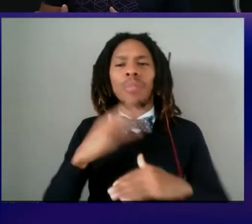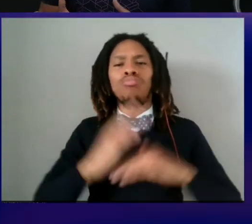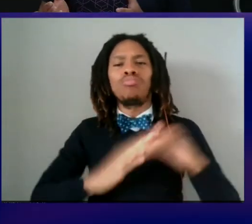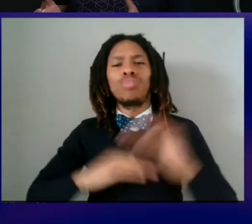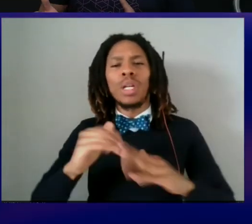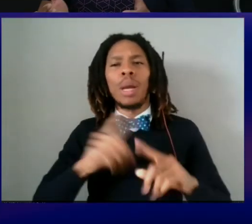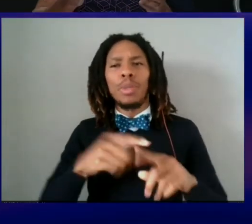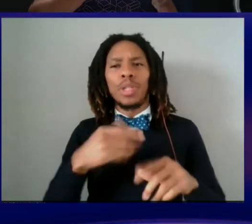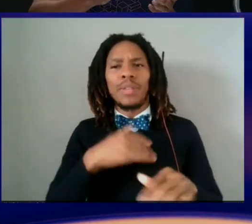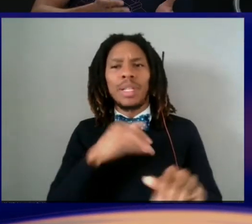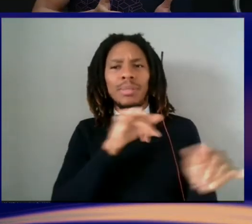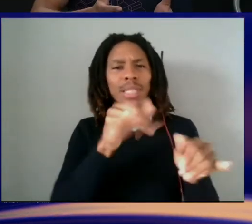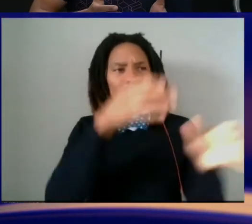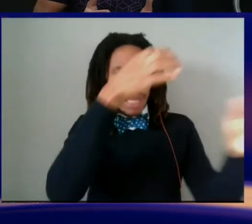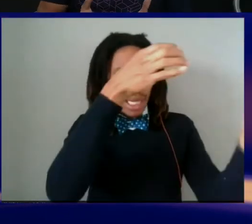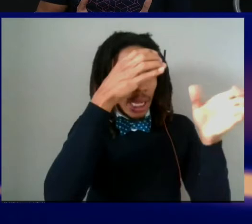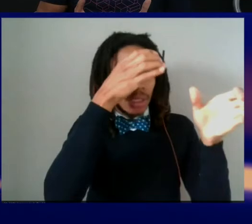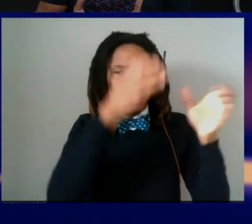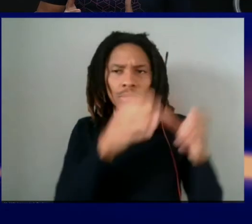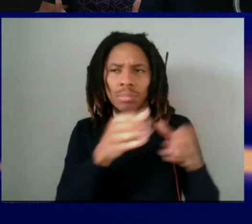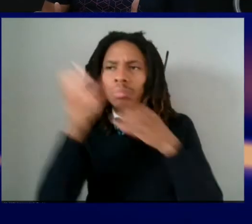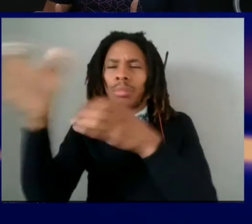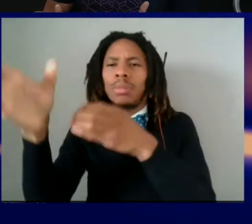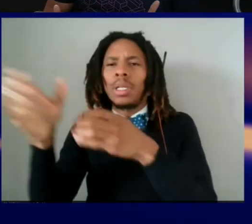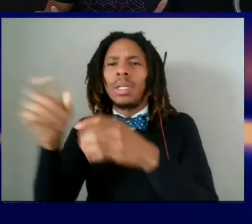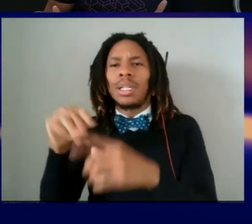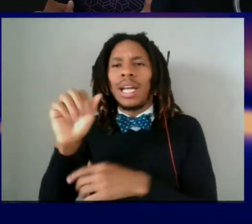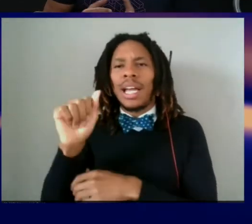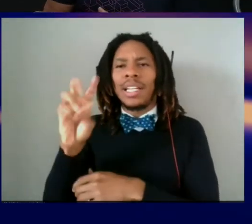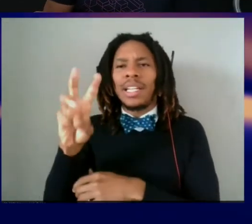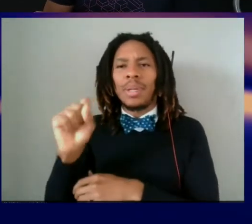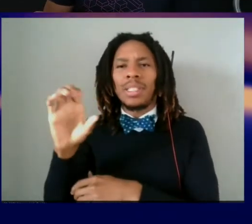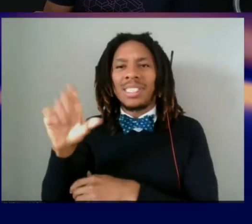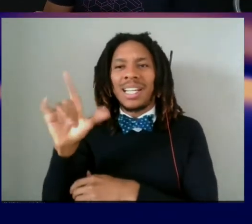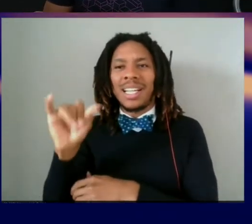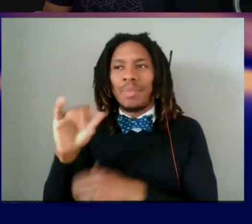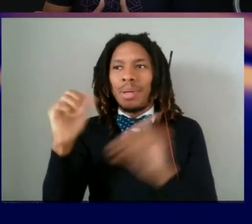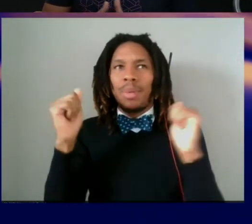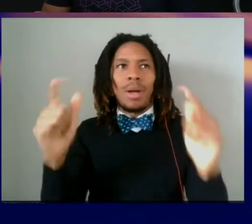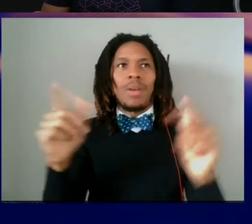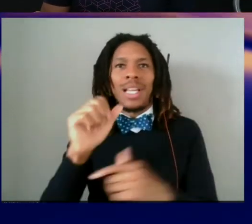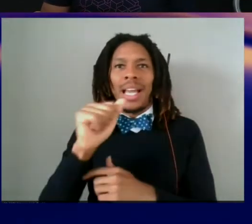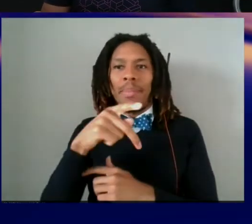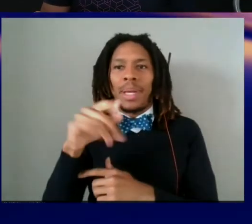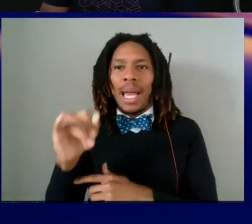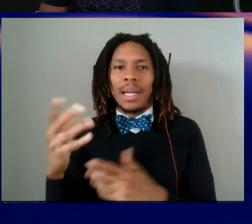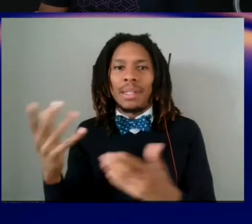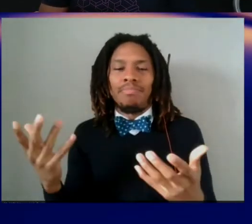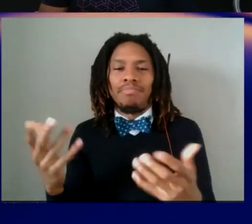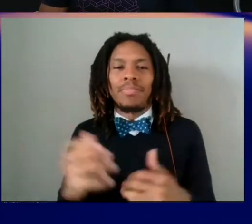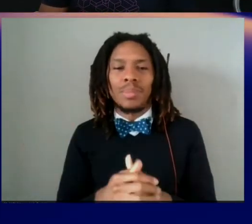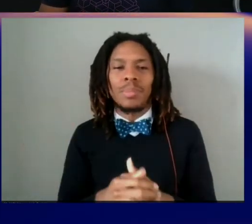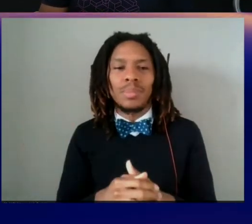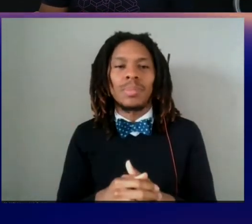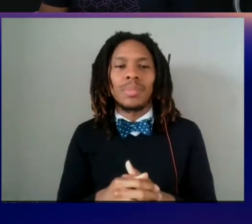and apply it toward the AWS CLI because at the end of the day, they're all just API calls. [Grobelny] Yeah. - Yeah. Yeah. And also you don't have Steve,